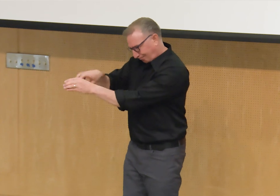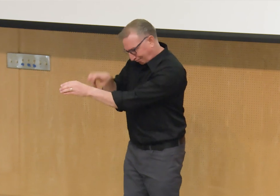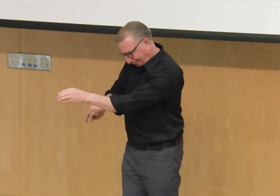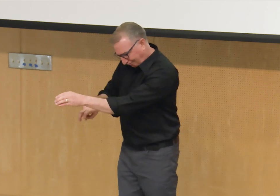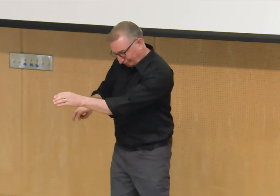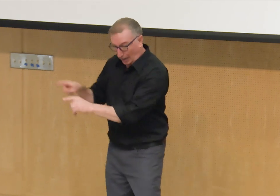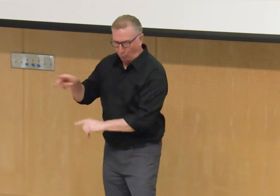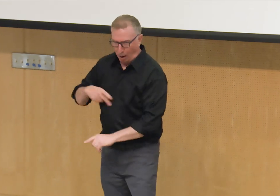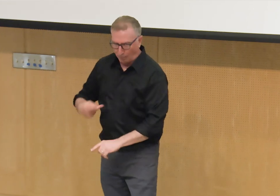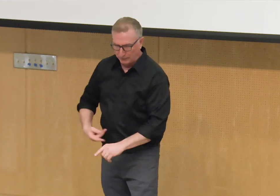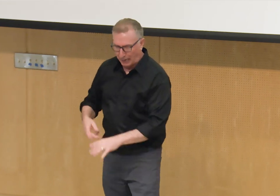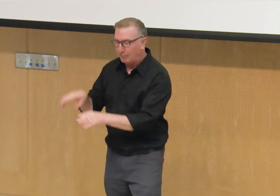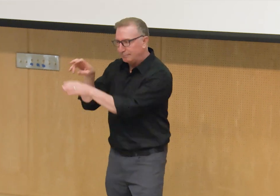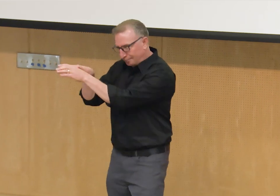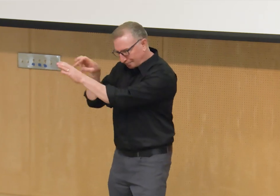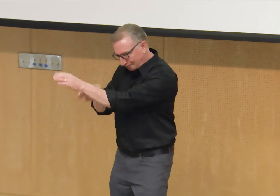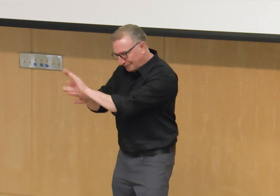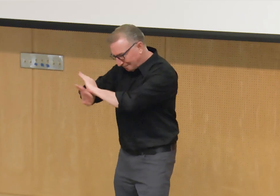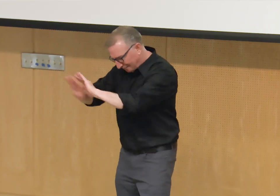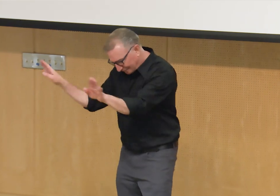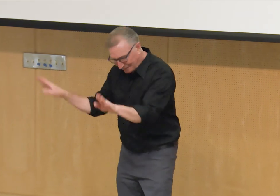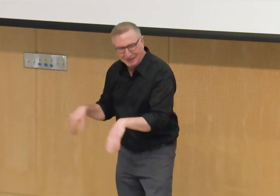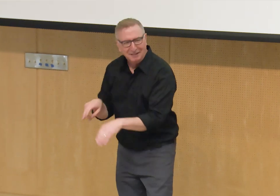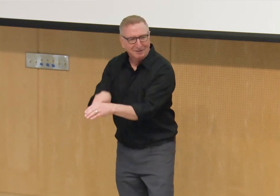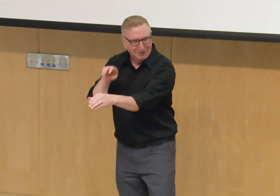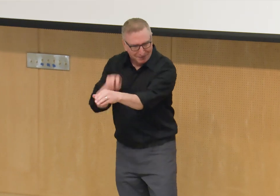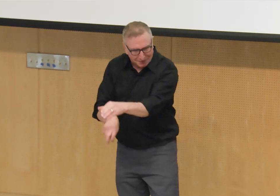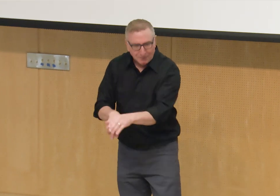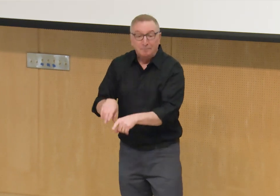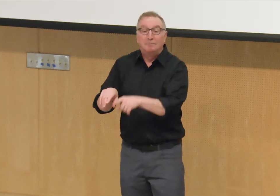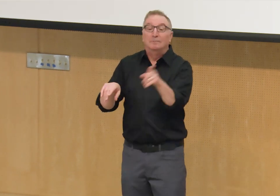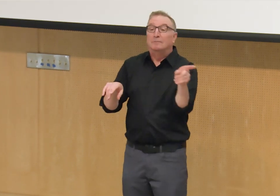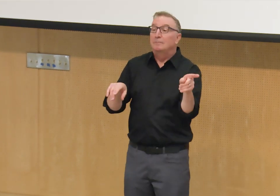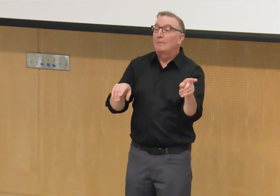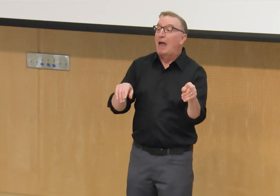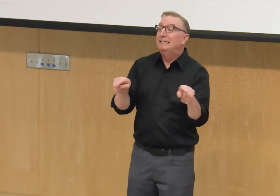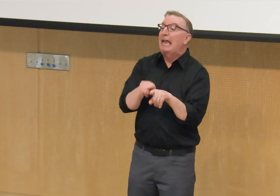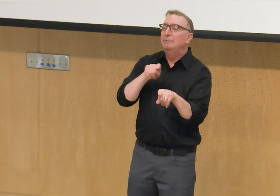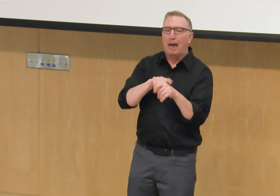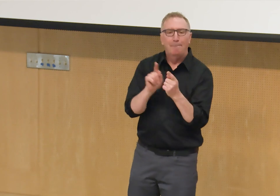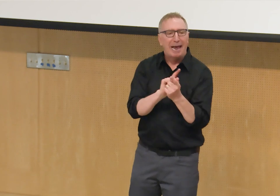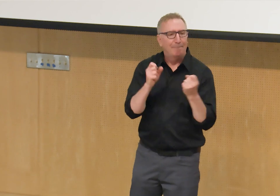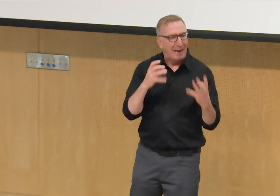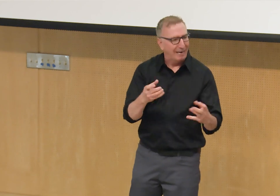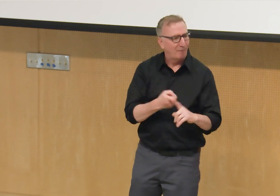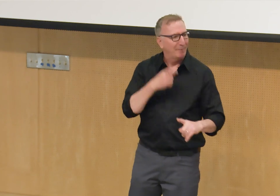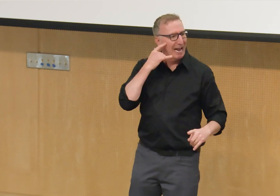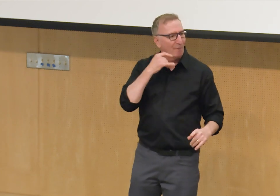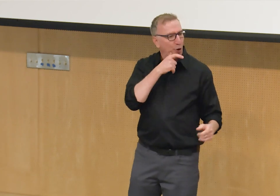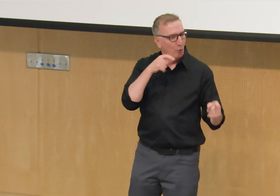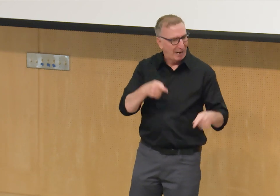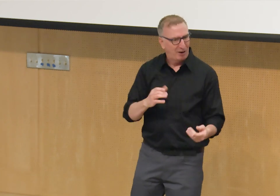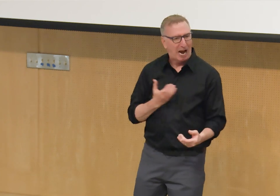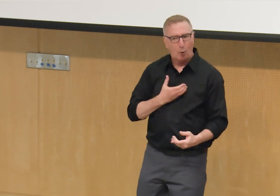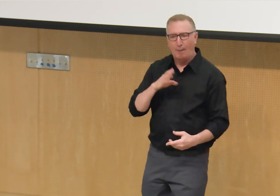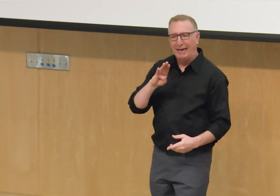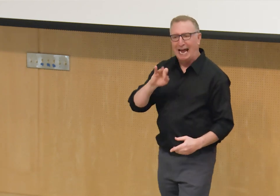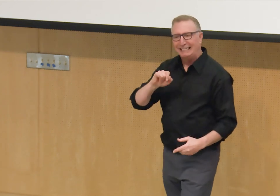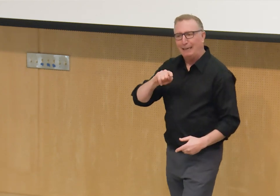So, I decided to leave the program, upset by this discovery, and at the same time, I met many folks from California